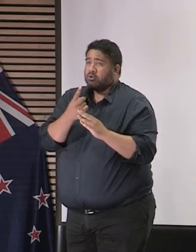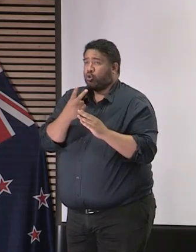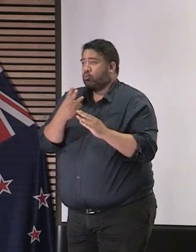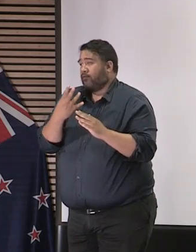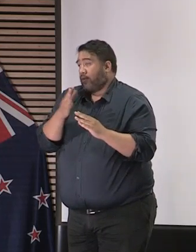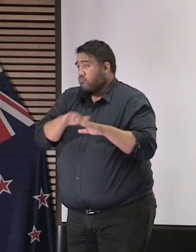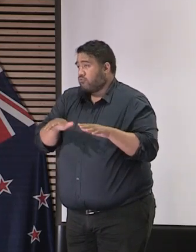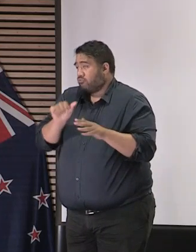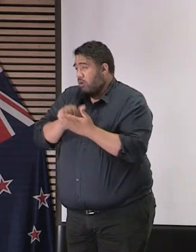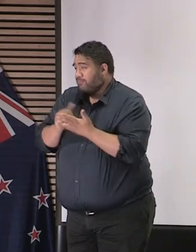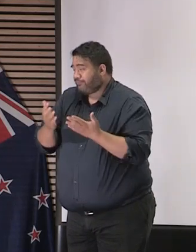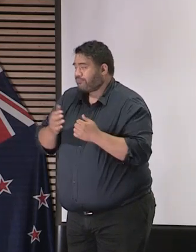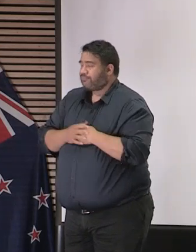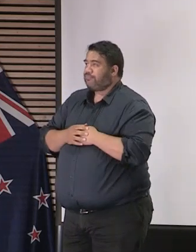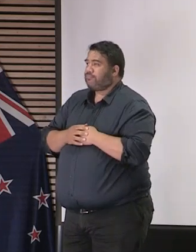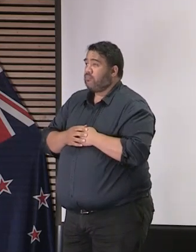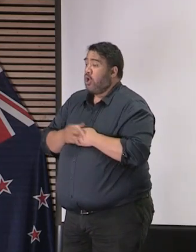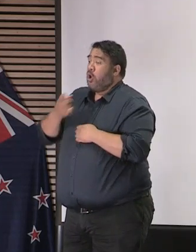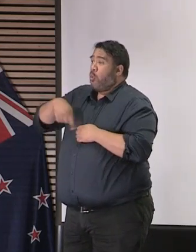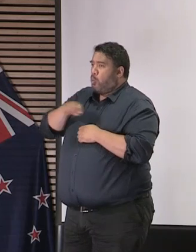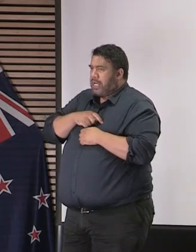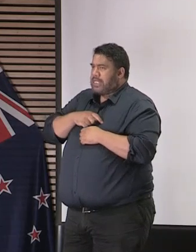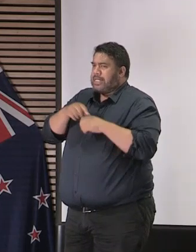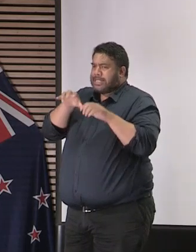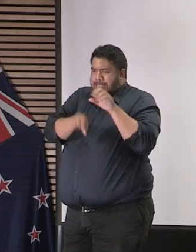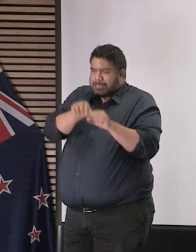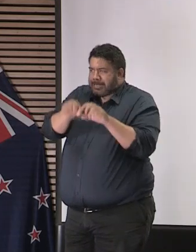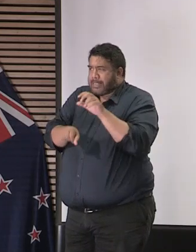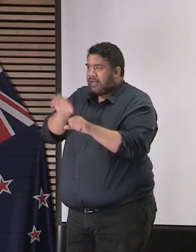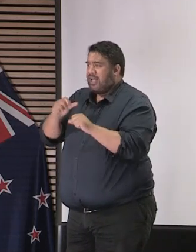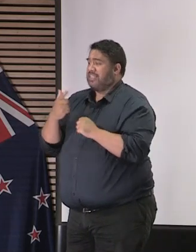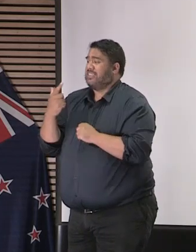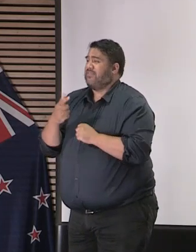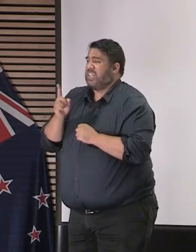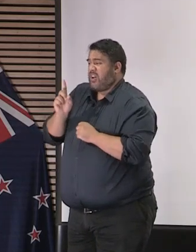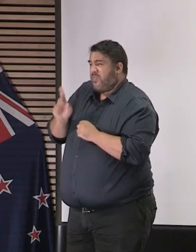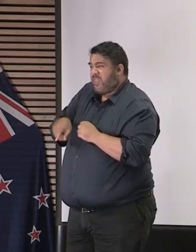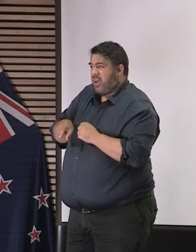children because obviously it meant some of those households have more than one child in